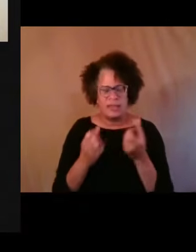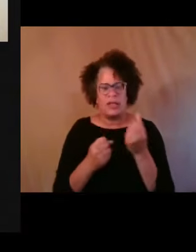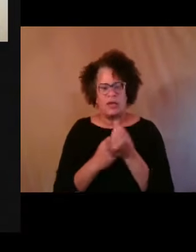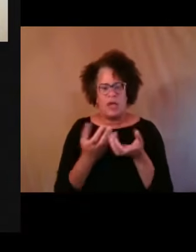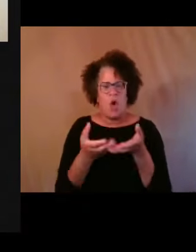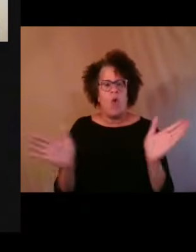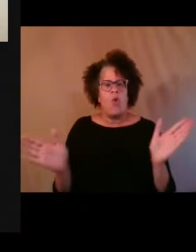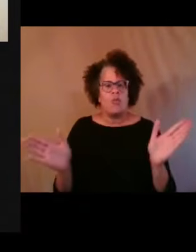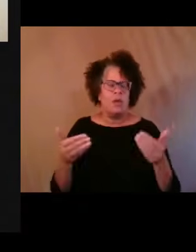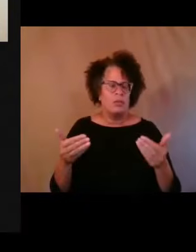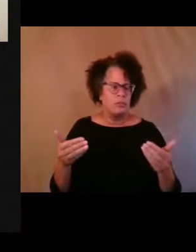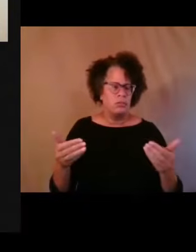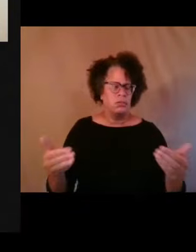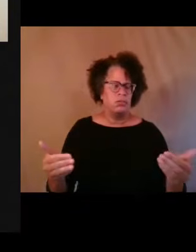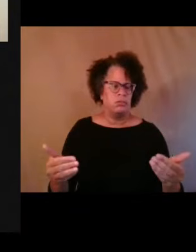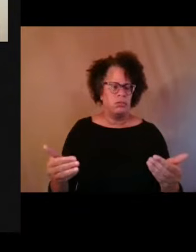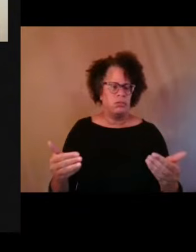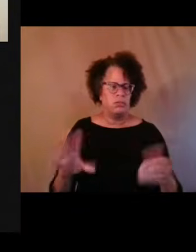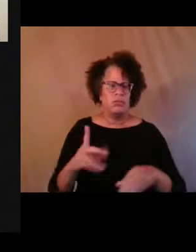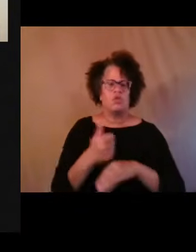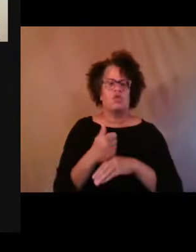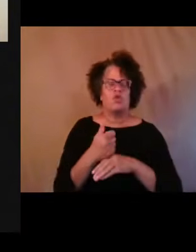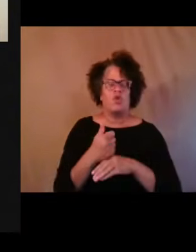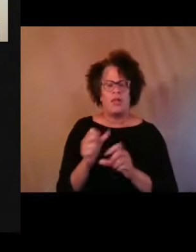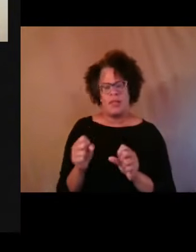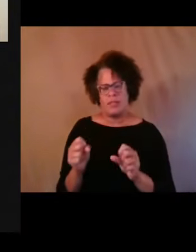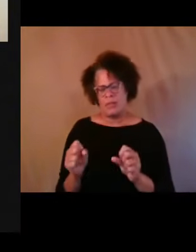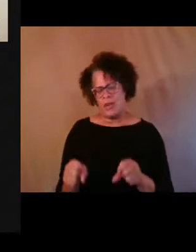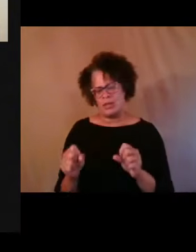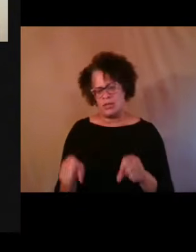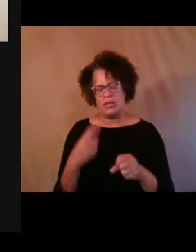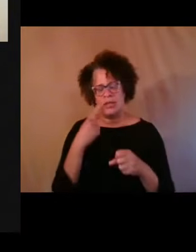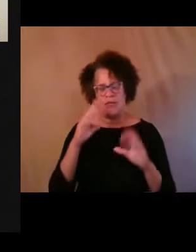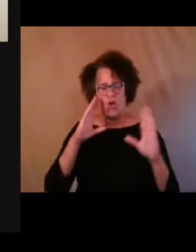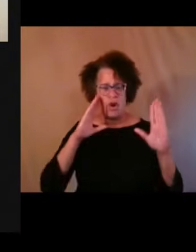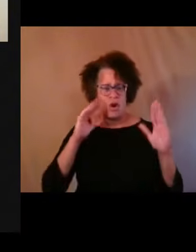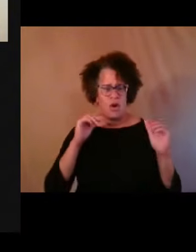and it restored the possibility of hope where people were despairing